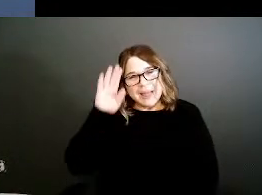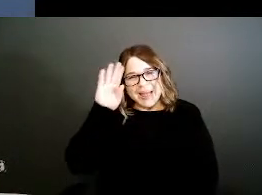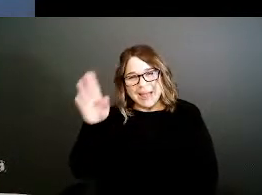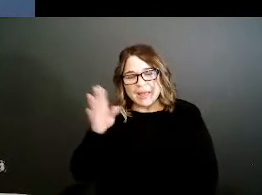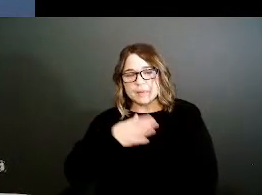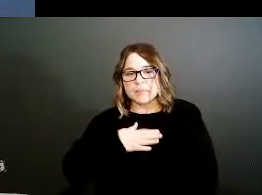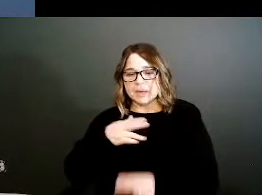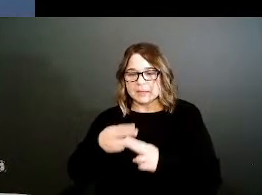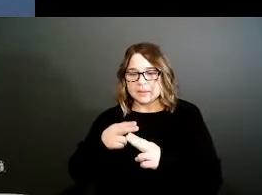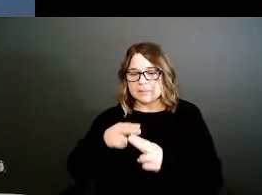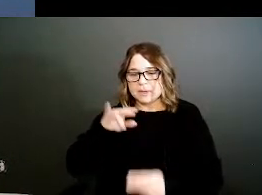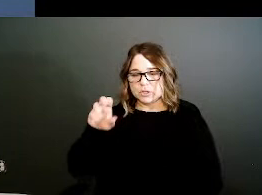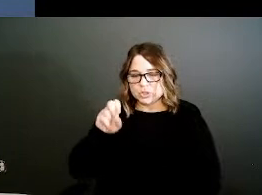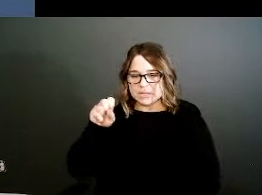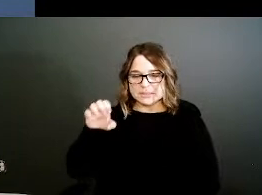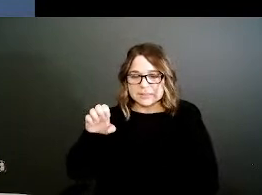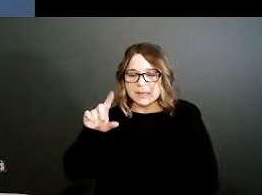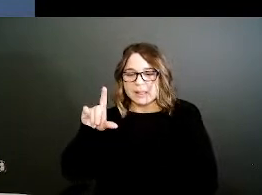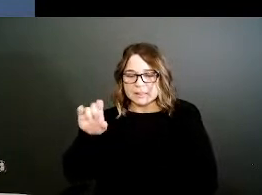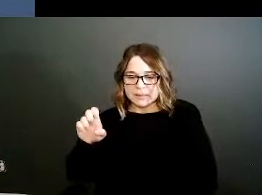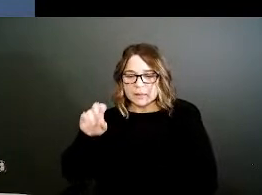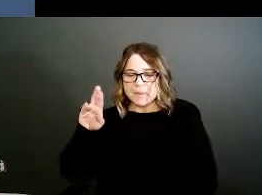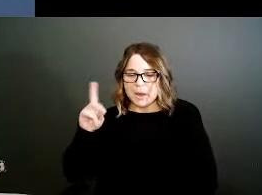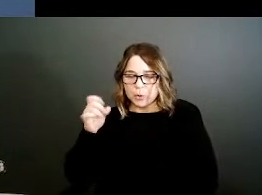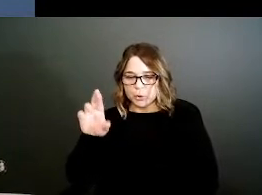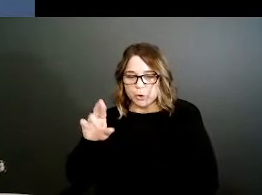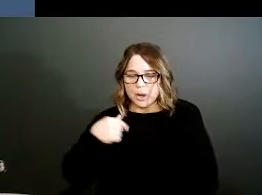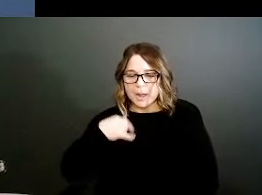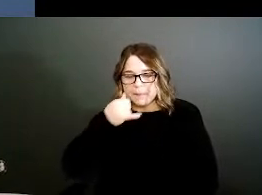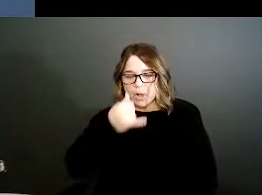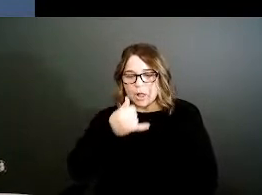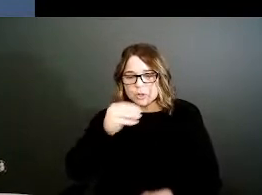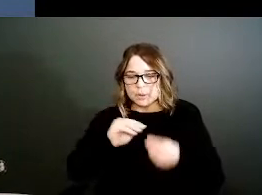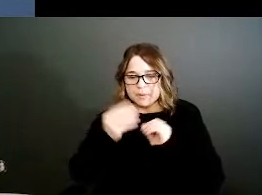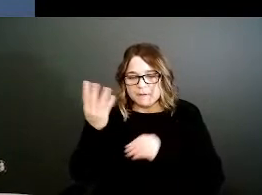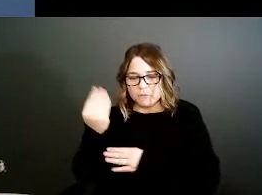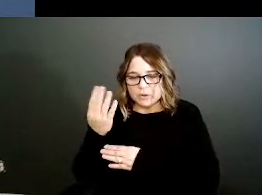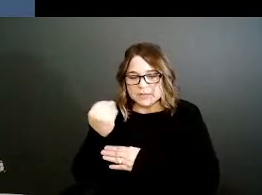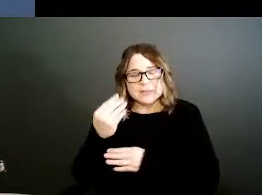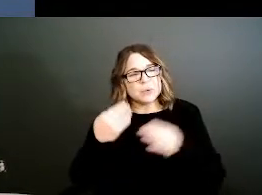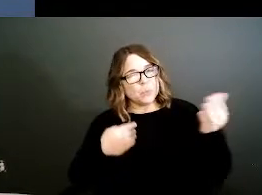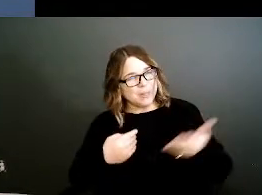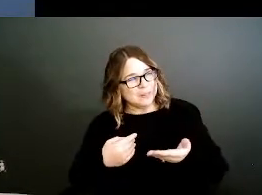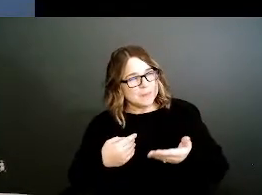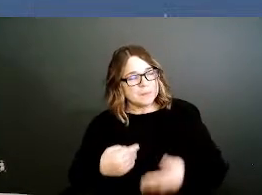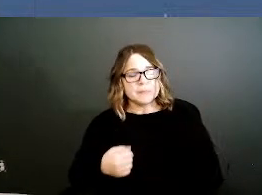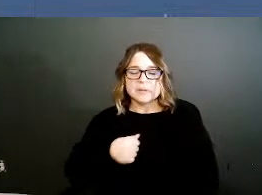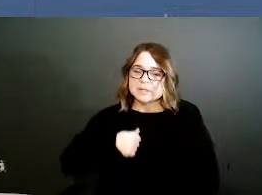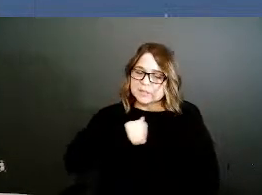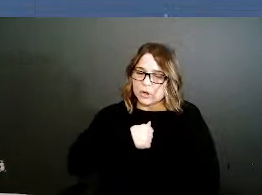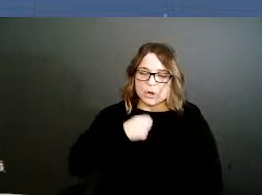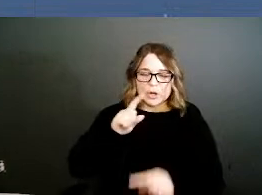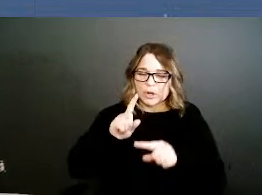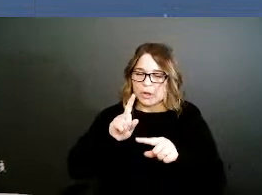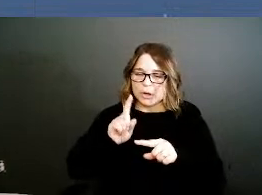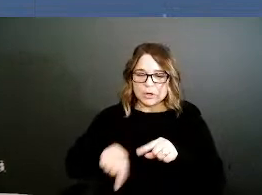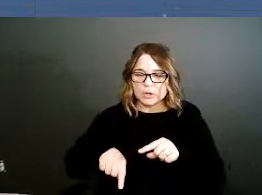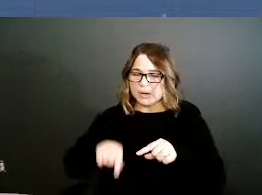MY NAME'S JESSE LIEU BOUDER, I WAS CALLER NUMBER 14. ≫ COUNCIL PRESIDENT BENDER: HI, WELCOME. ≫ SORRY, I COULDN'T GET MYSELF TO UNMUTE BEFORE.